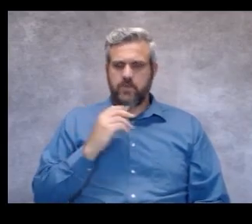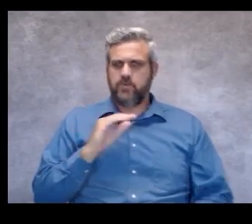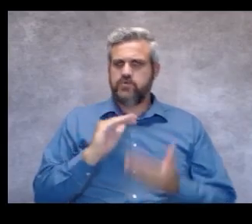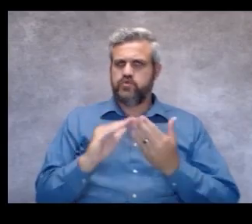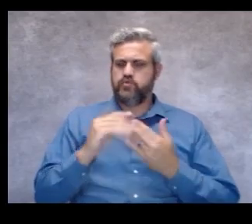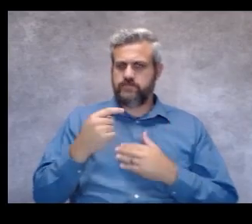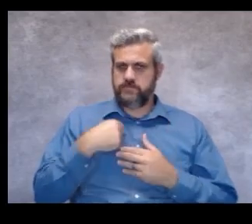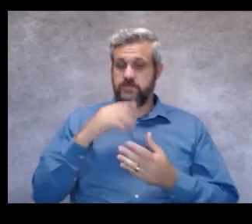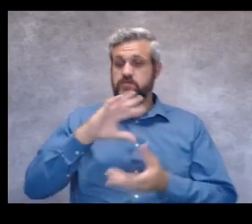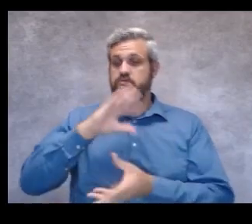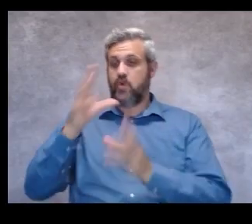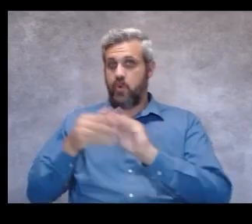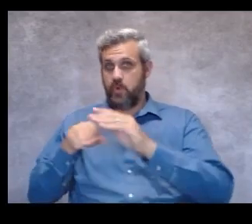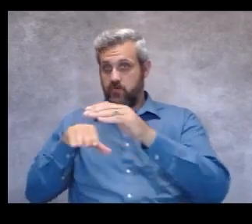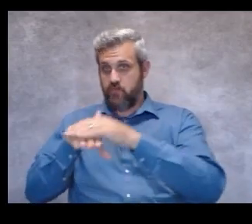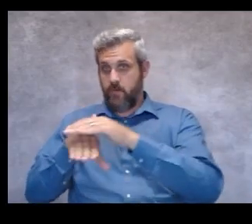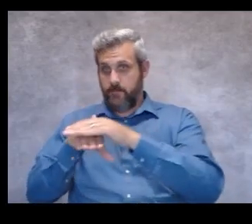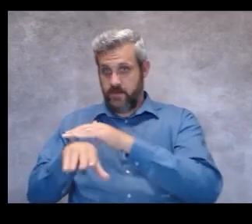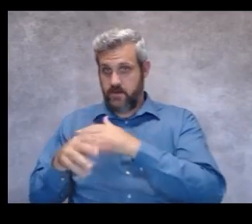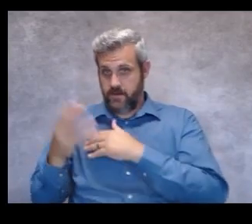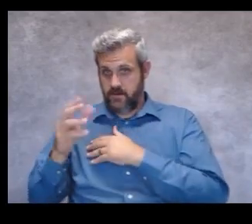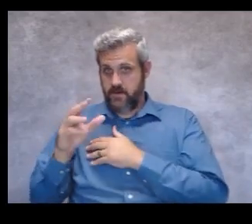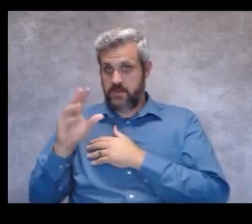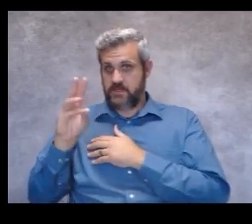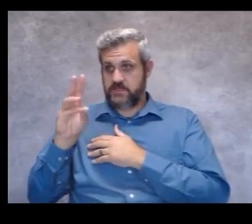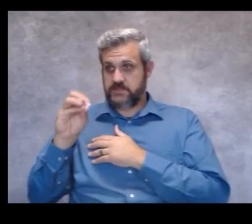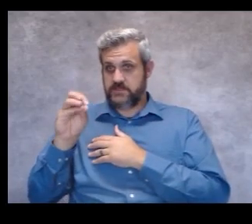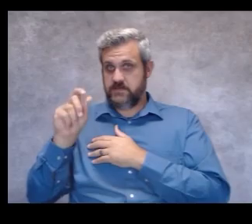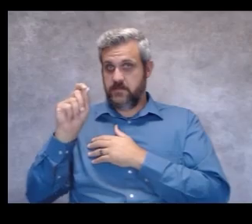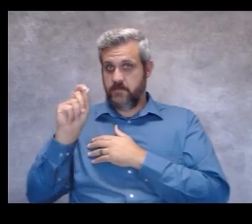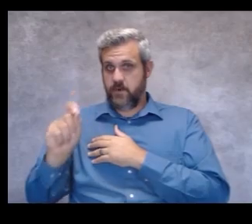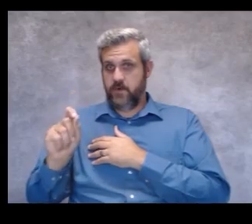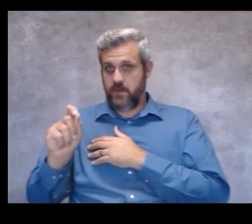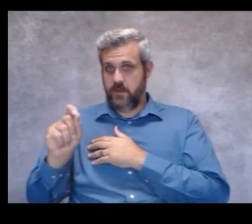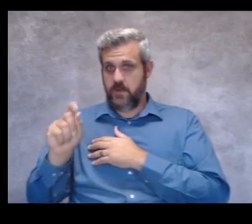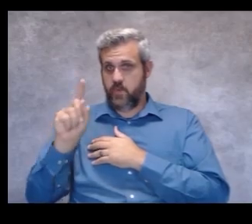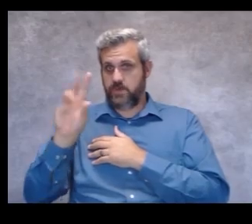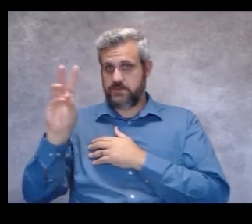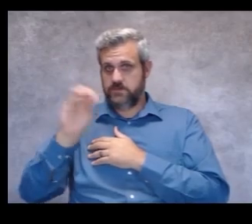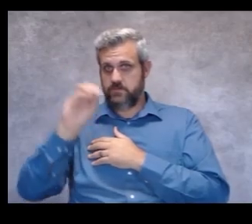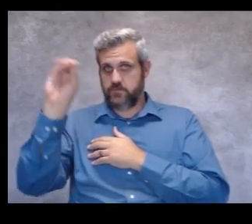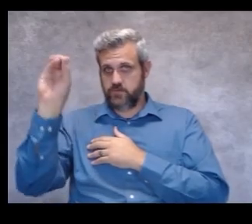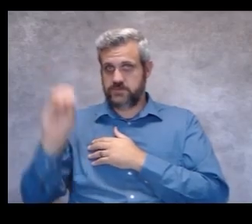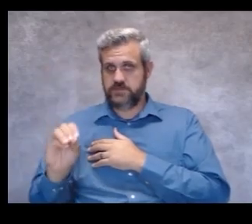No, excuse me, for the total enrollment is 606%.